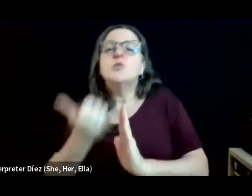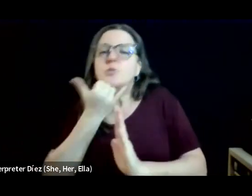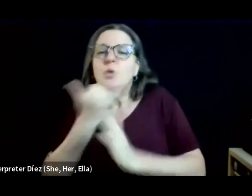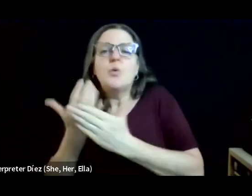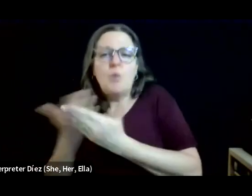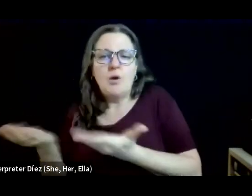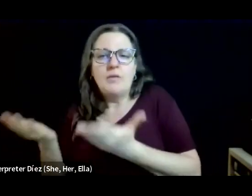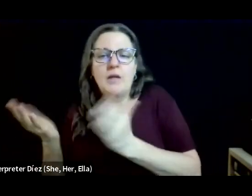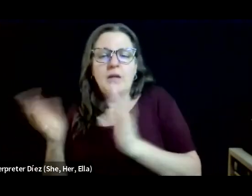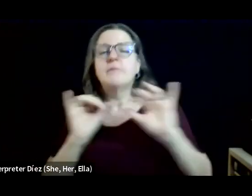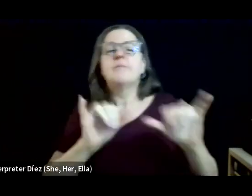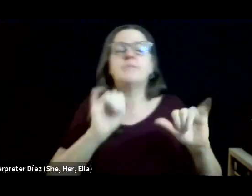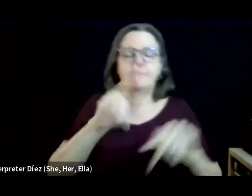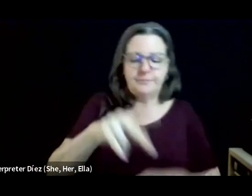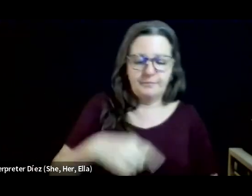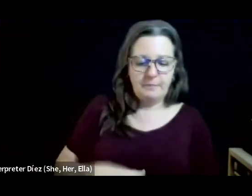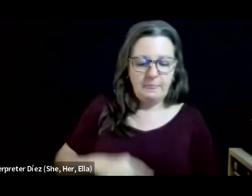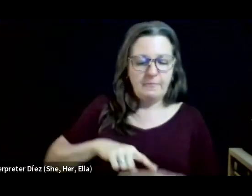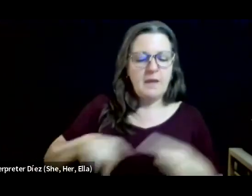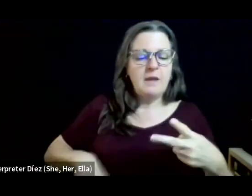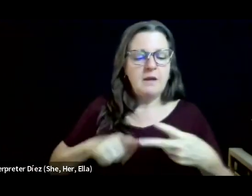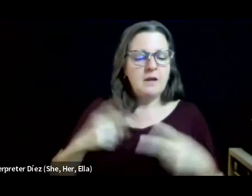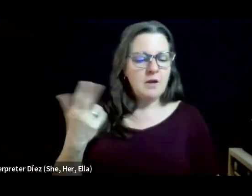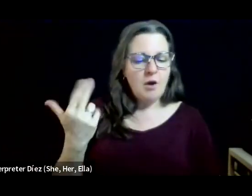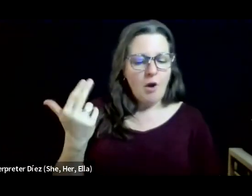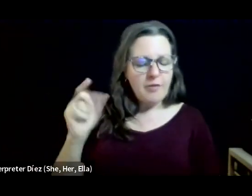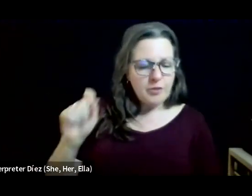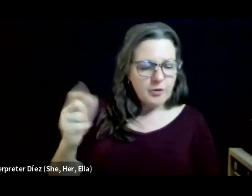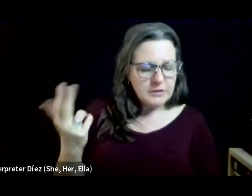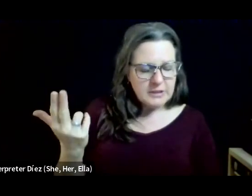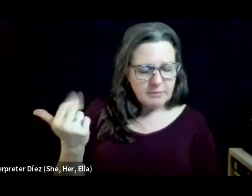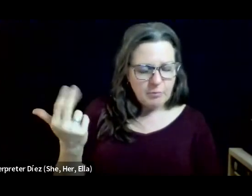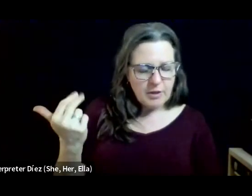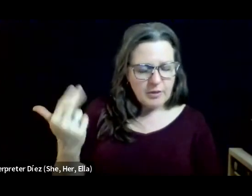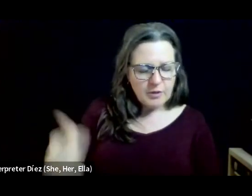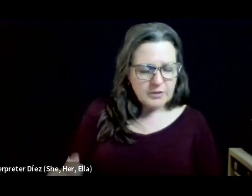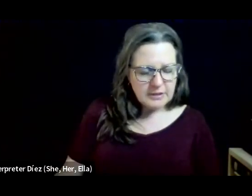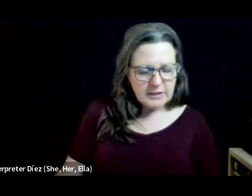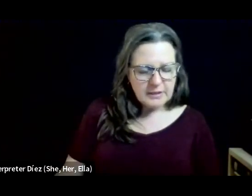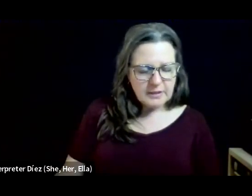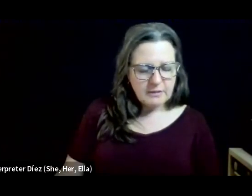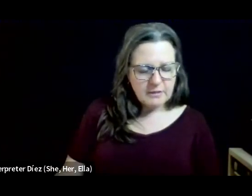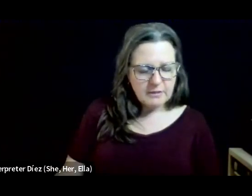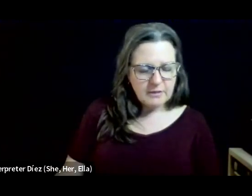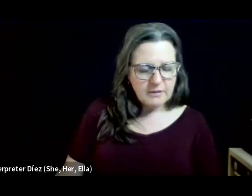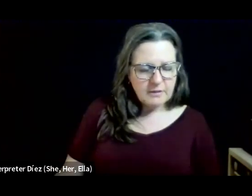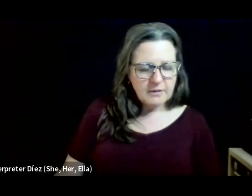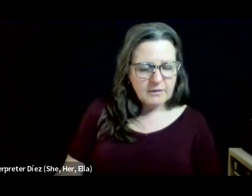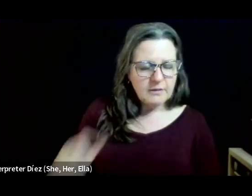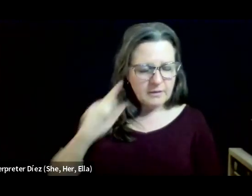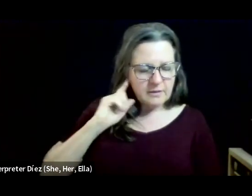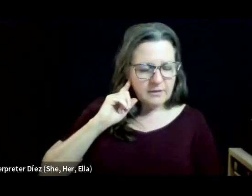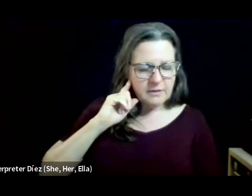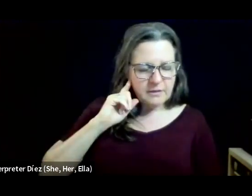Um, #13.13. It has to do with letting people use